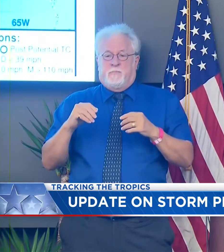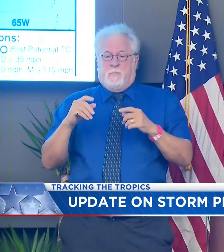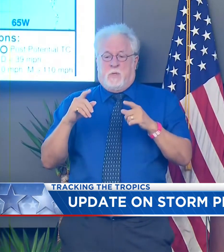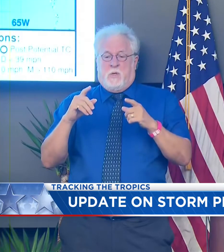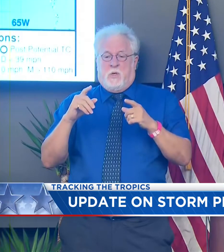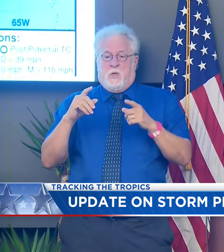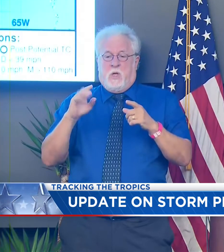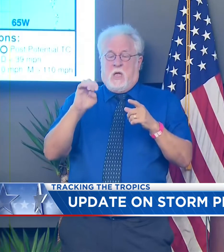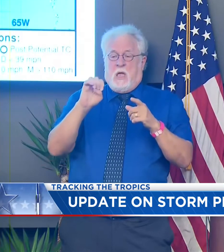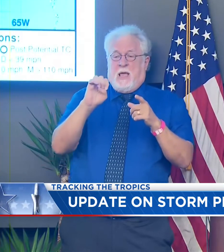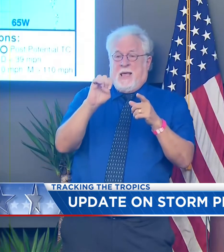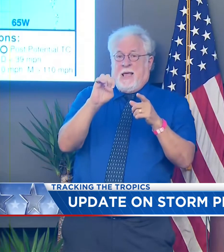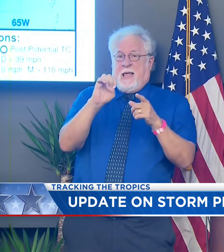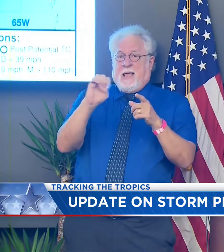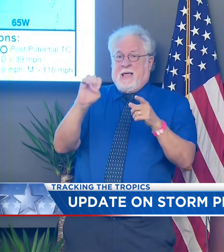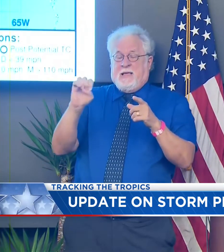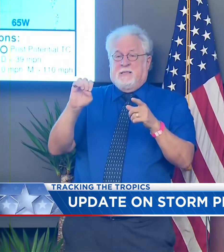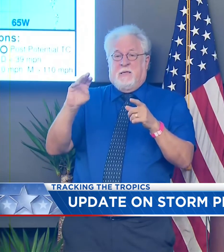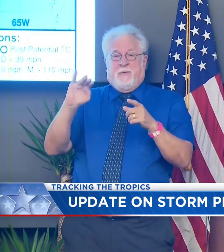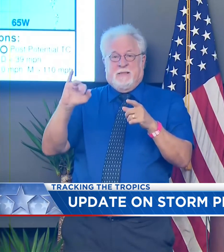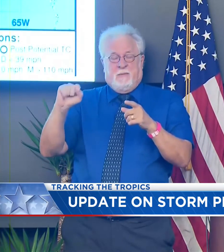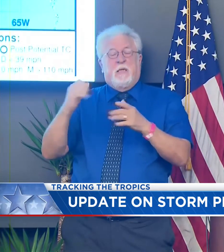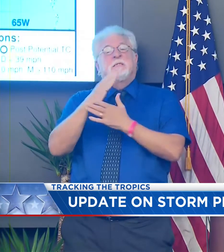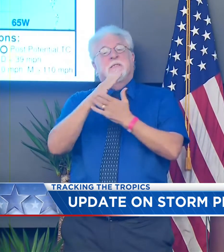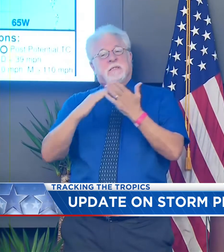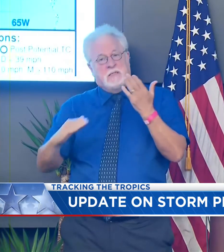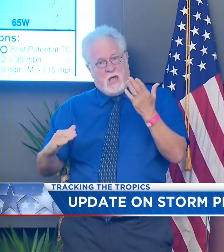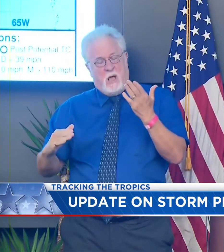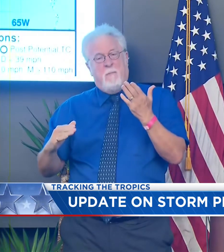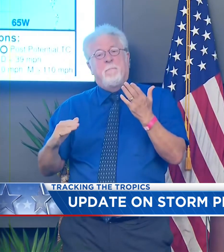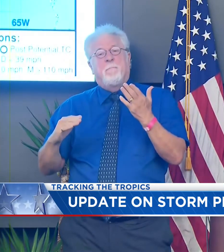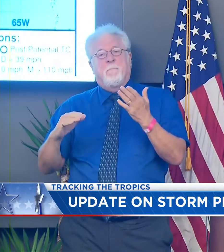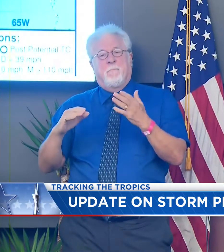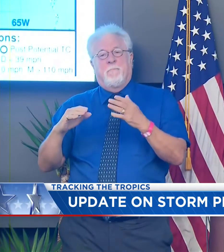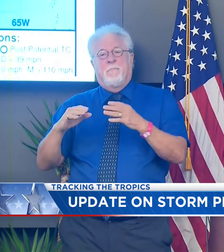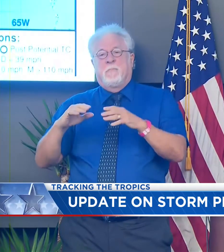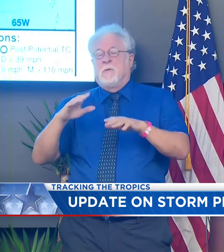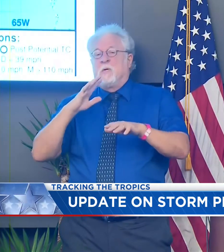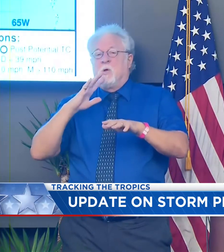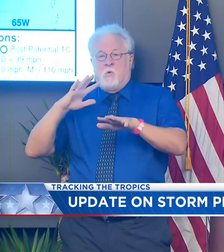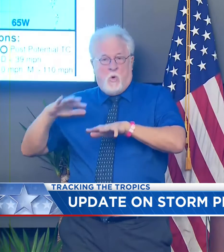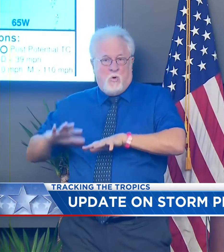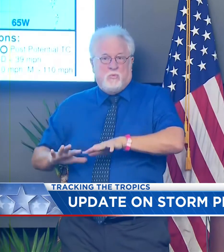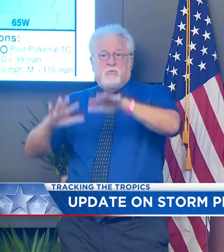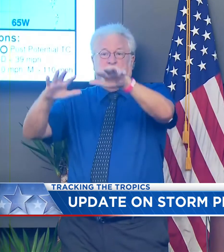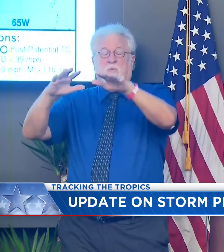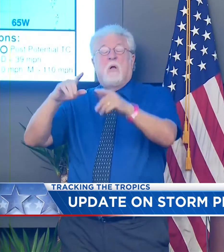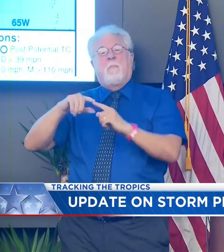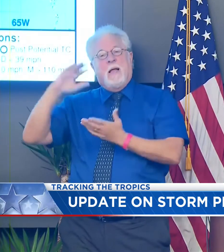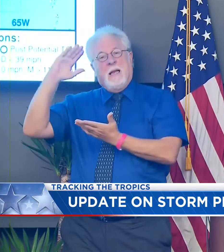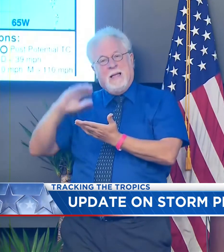SPOTS, DEPENDING ON THE TRACK AS IT MOVES INTO THE STATE. AS YOU GET A LITTLE BIT FURTHER